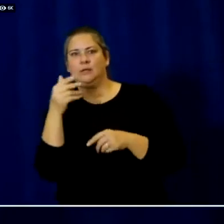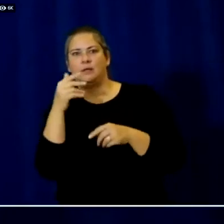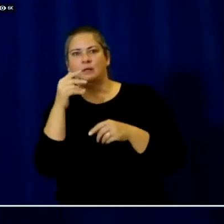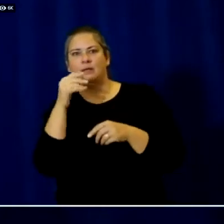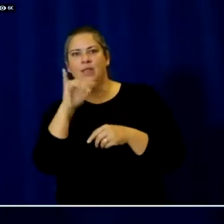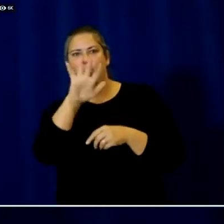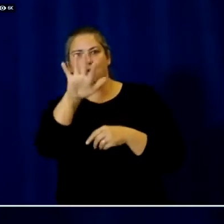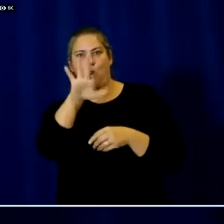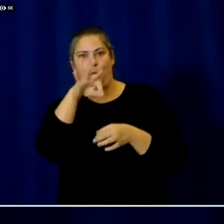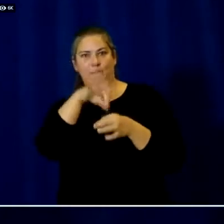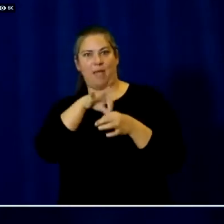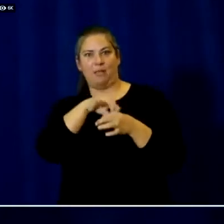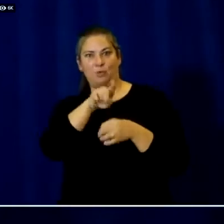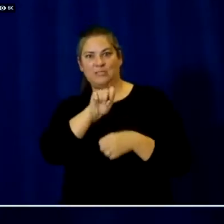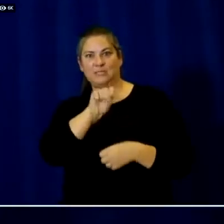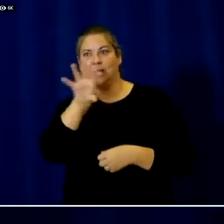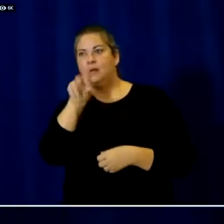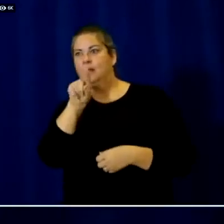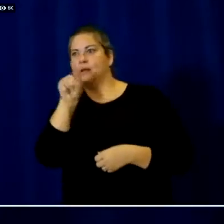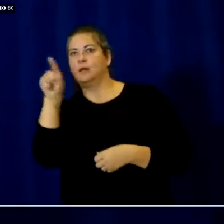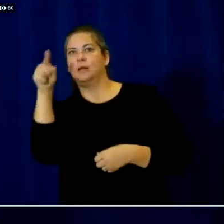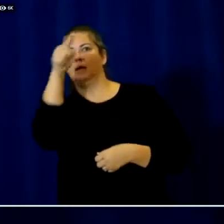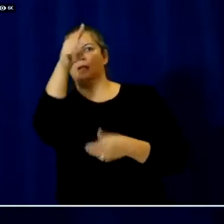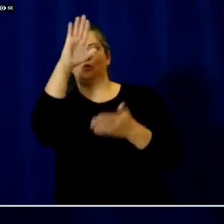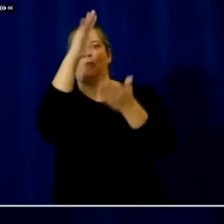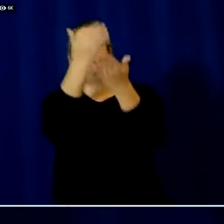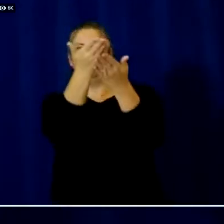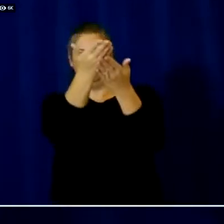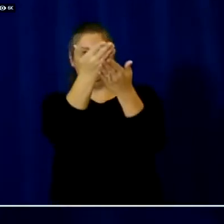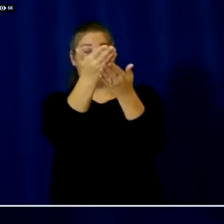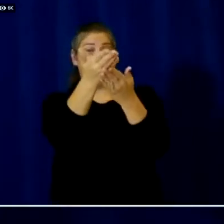return that ballot in the mail box or you can put it in the drop box. It's up